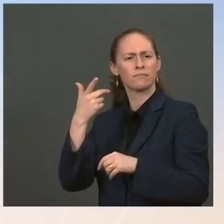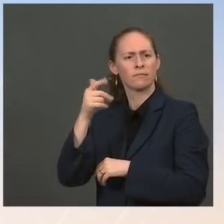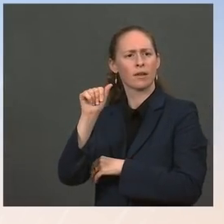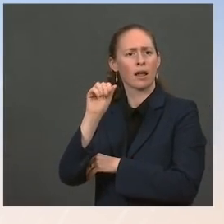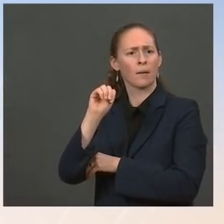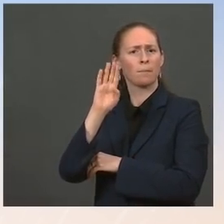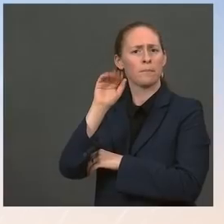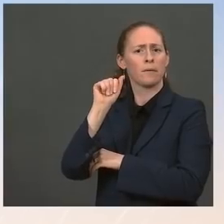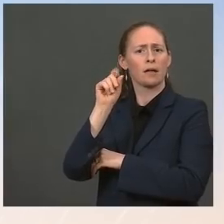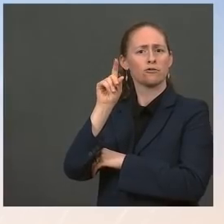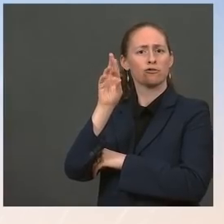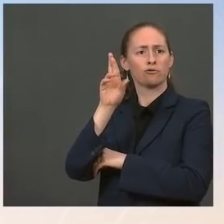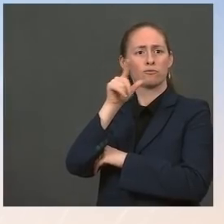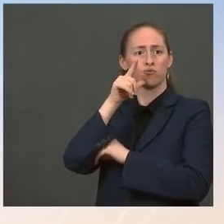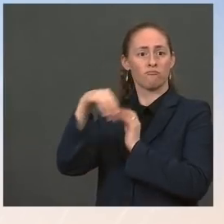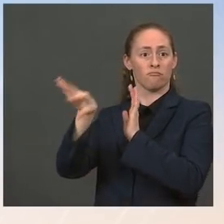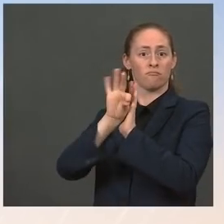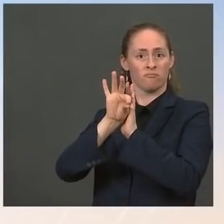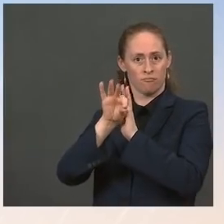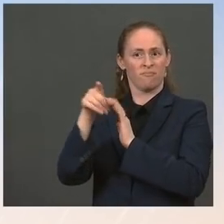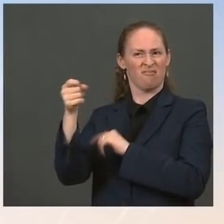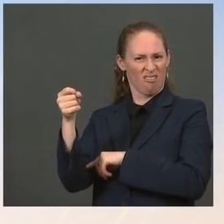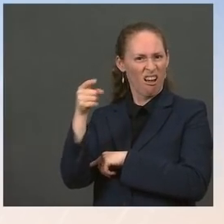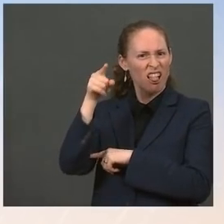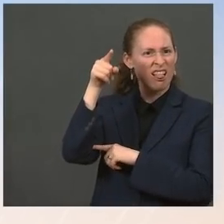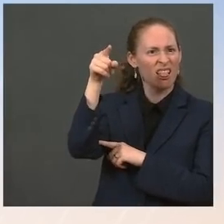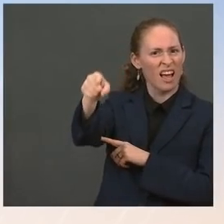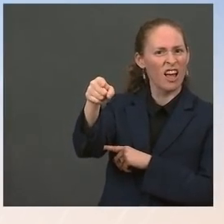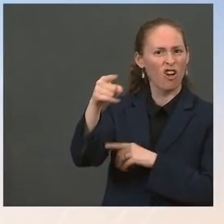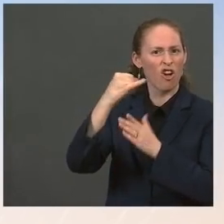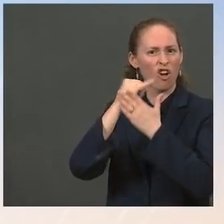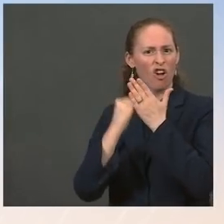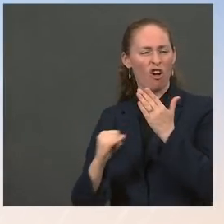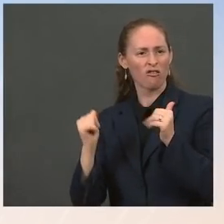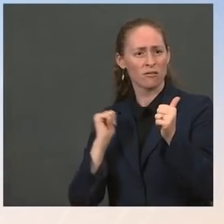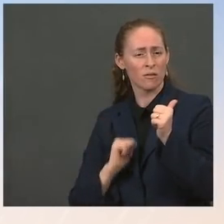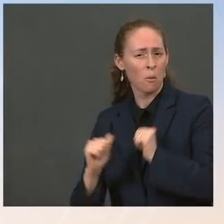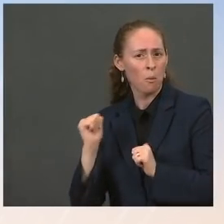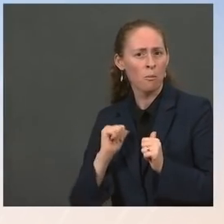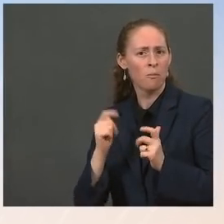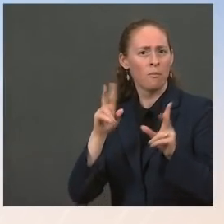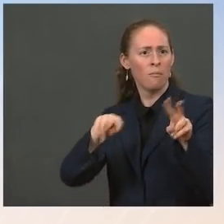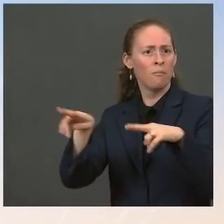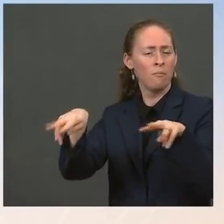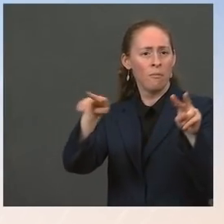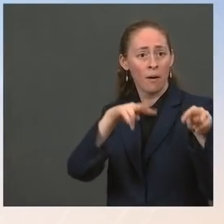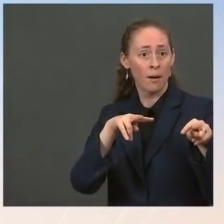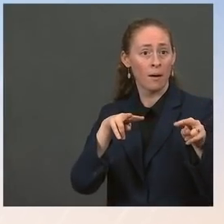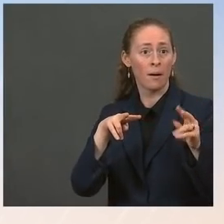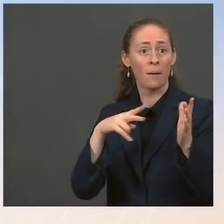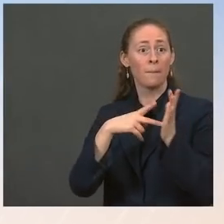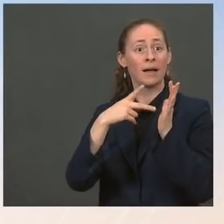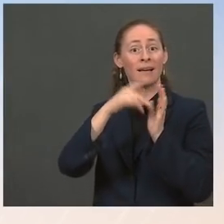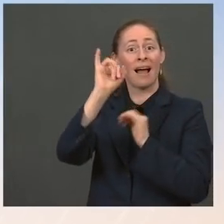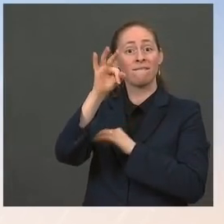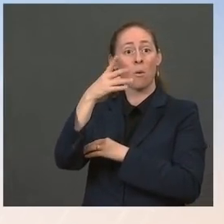And secondly, should we expect to see more people who seek jobs in this administration attending events like this in the future? Ms. Psaki: Well, to be clear,